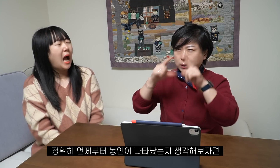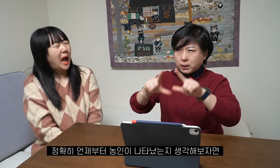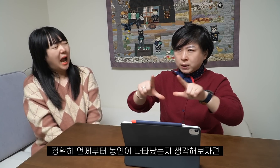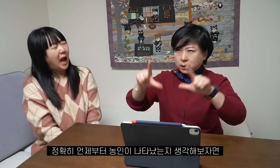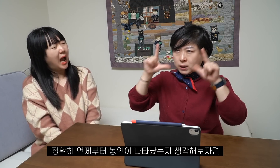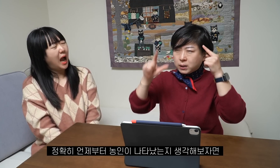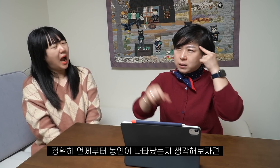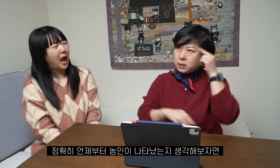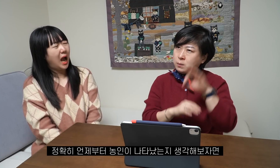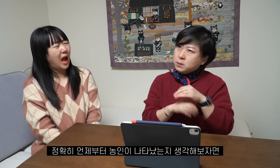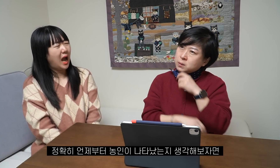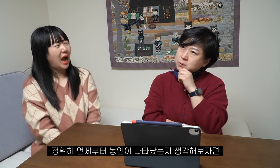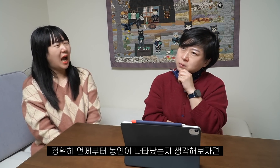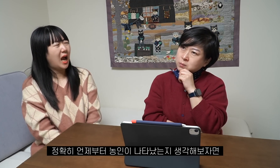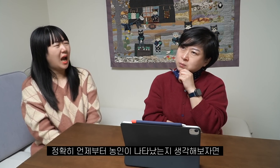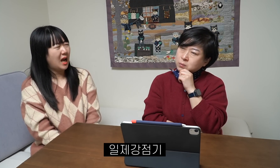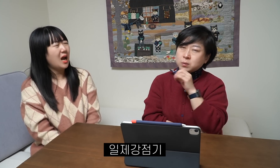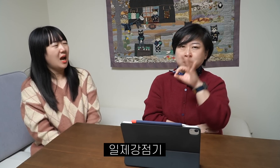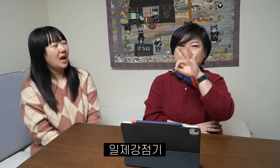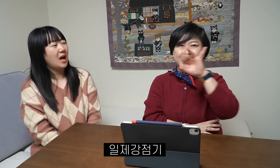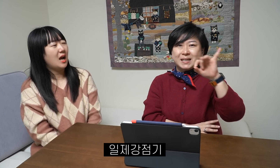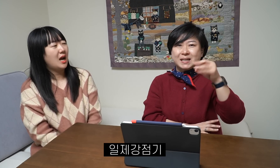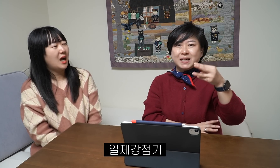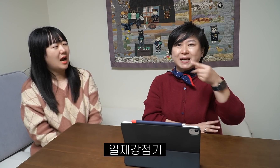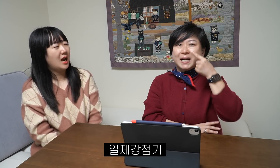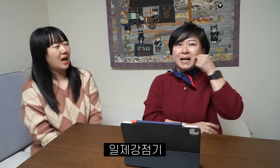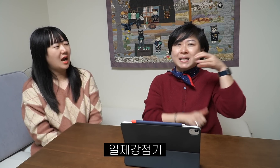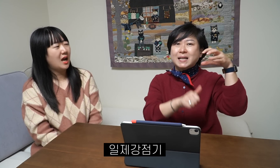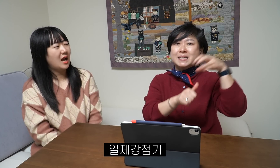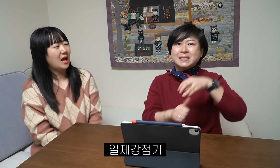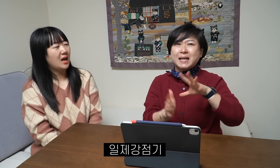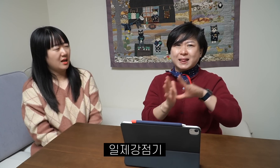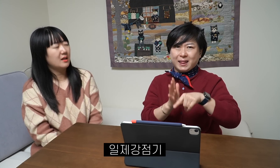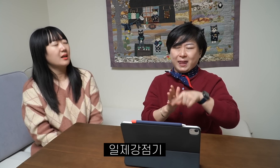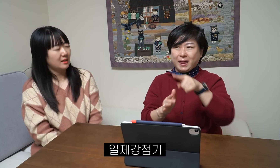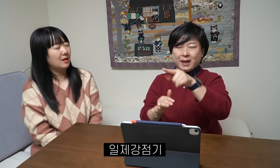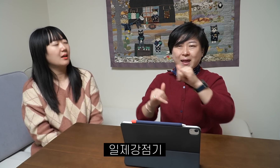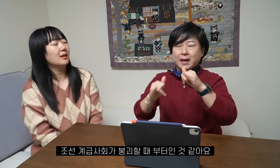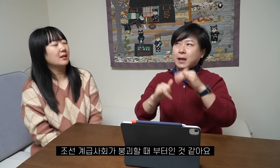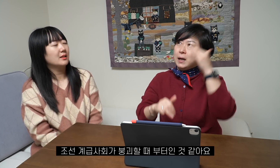If we think about when exactly the deaf appeared, I think it was from the Japanese colonial period,